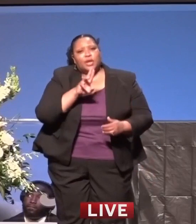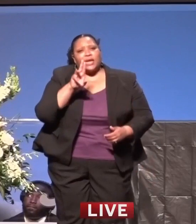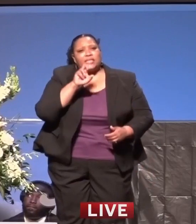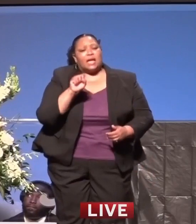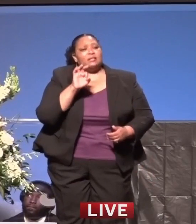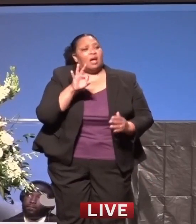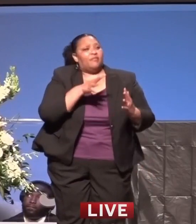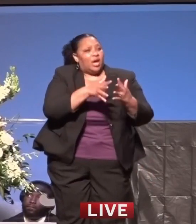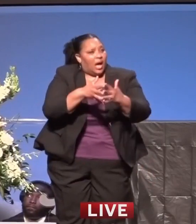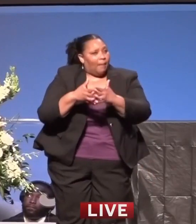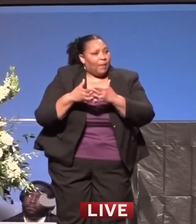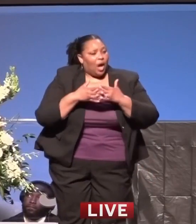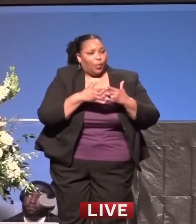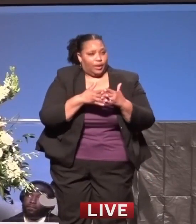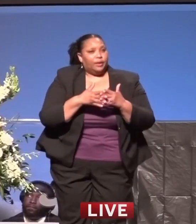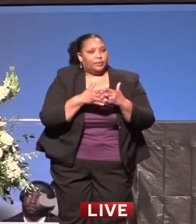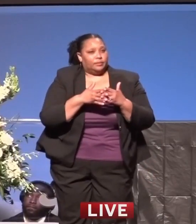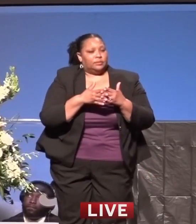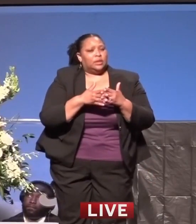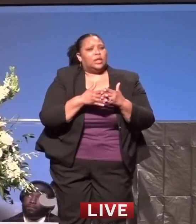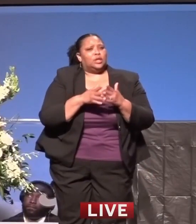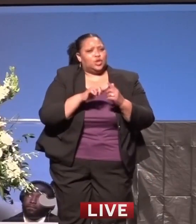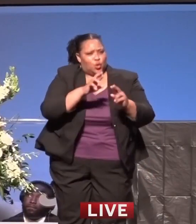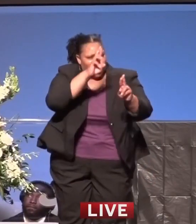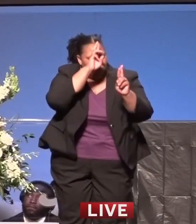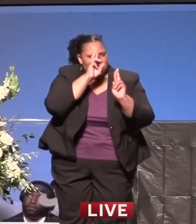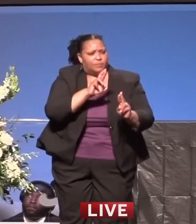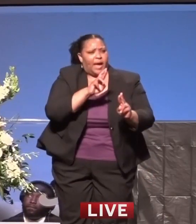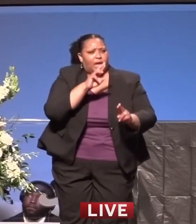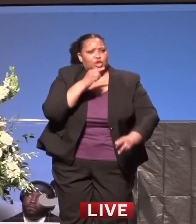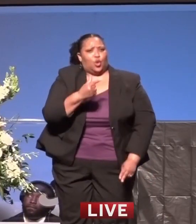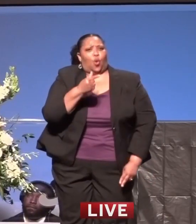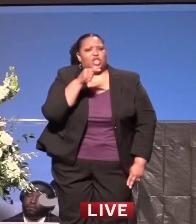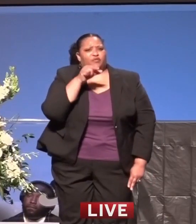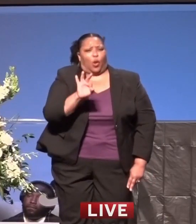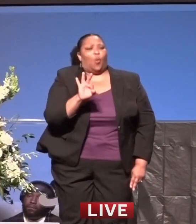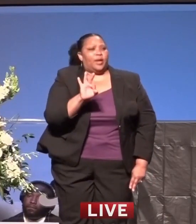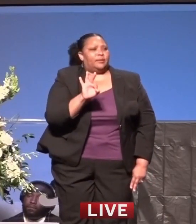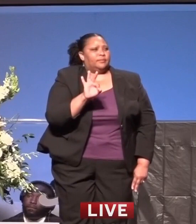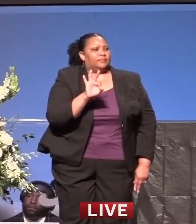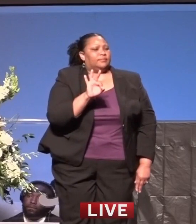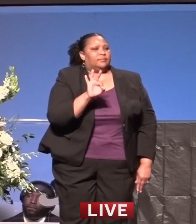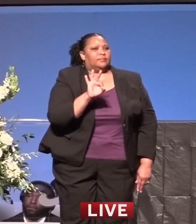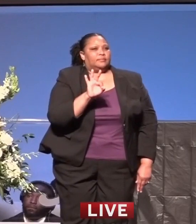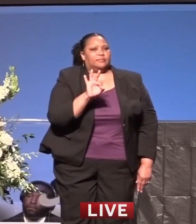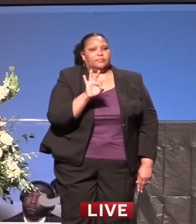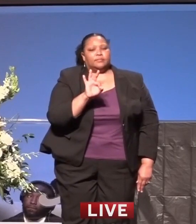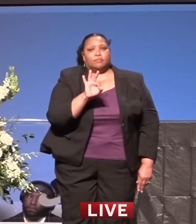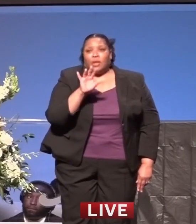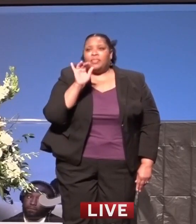HAVE THIS FLAG FLOWN OVER THE CAPITOL BECAUSE I WANT THE